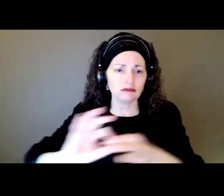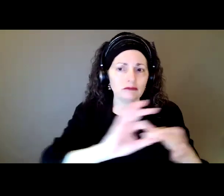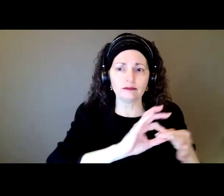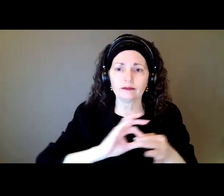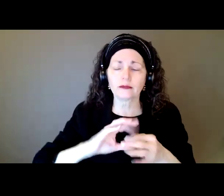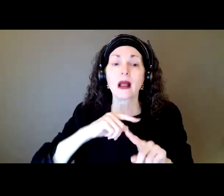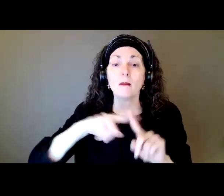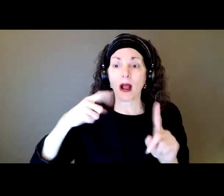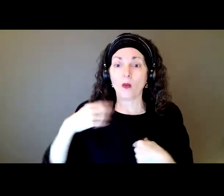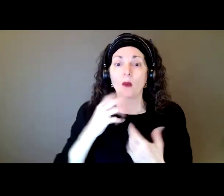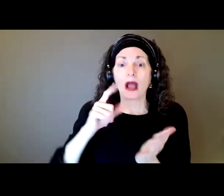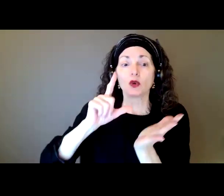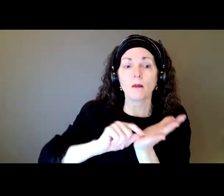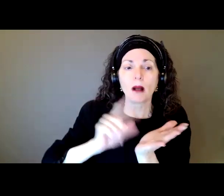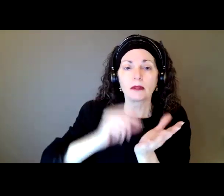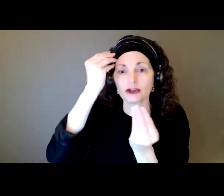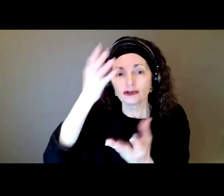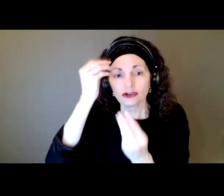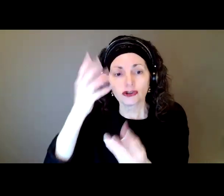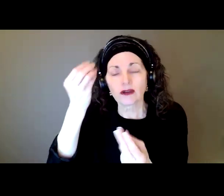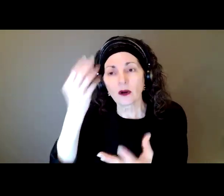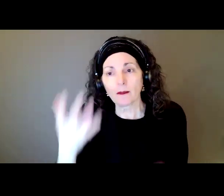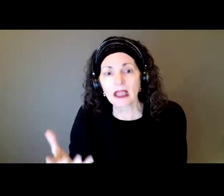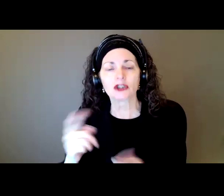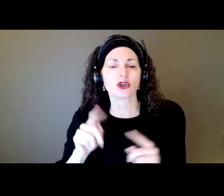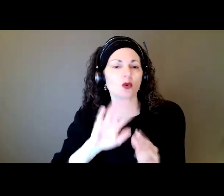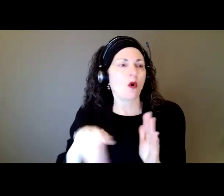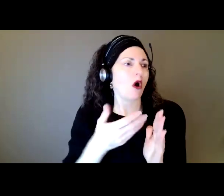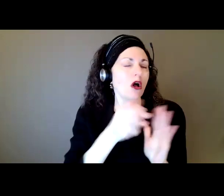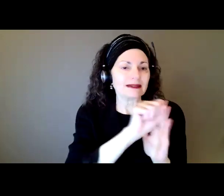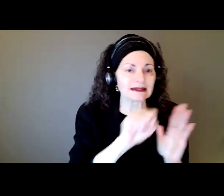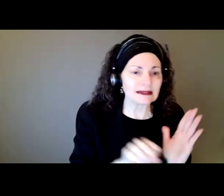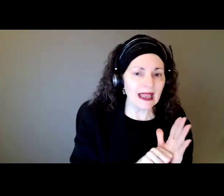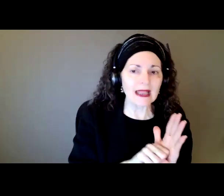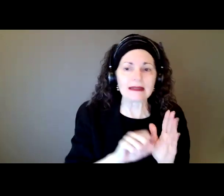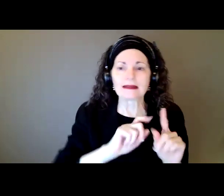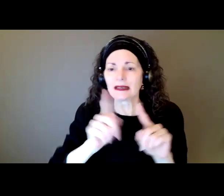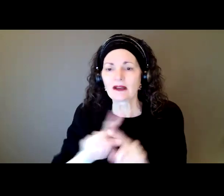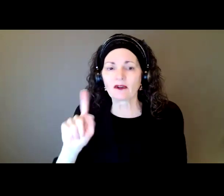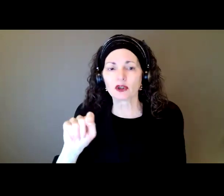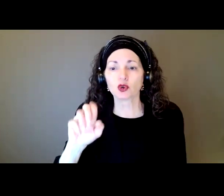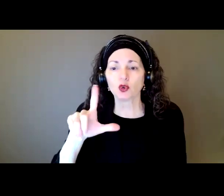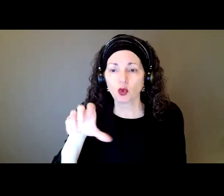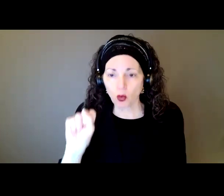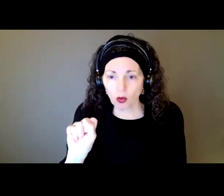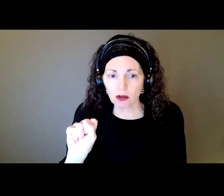to help states, providers, advocates, all stakeholders understand the various options under the Medicaid program.